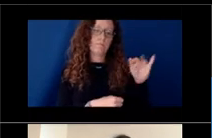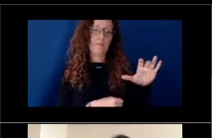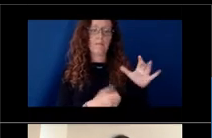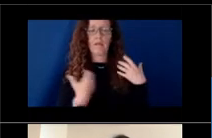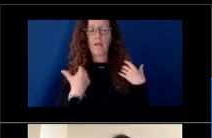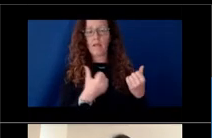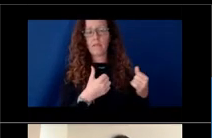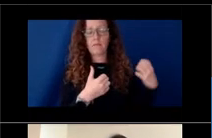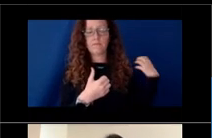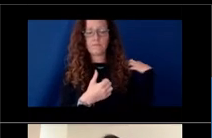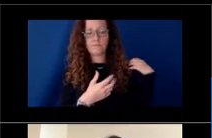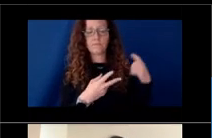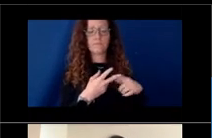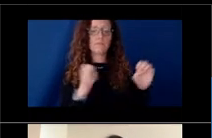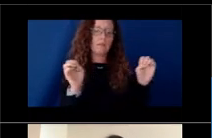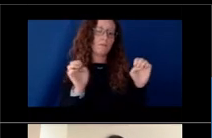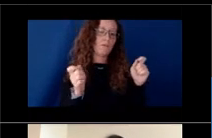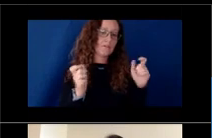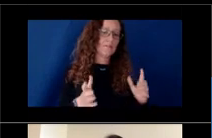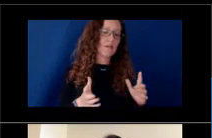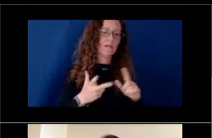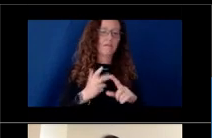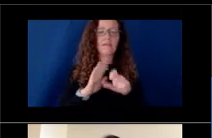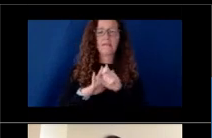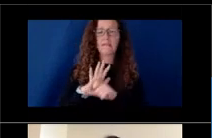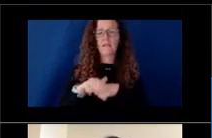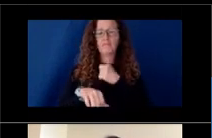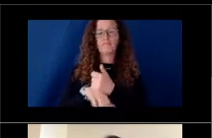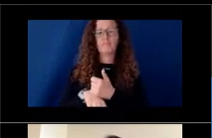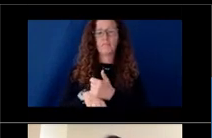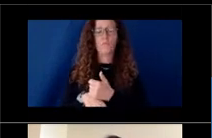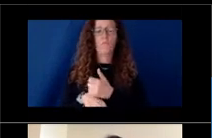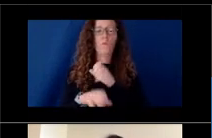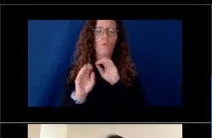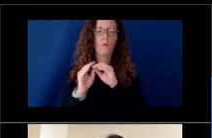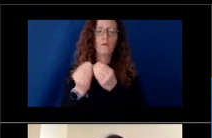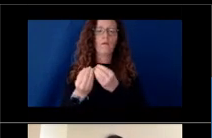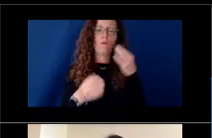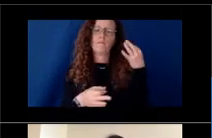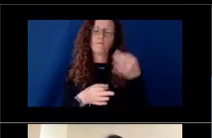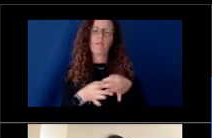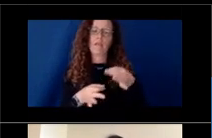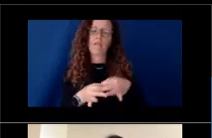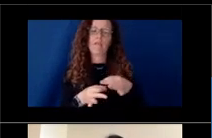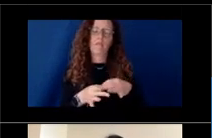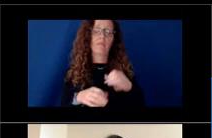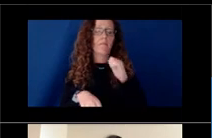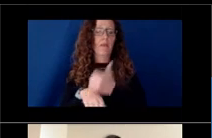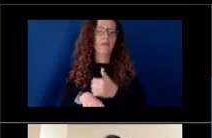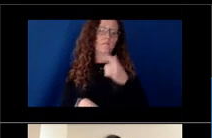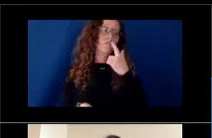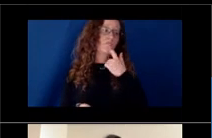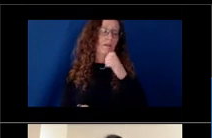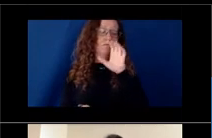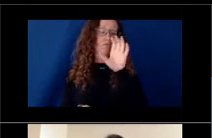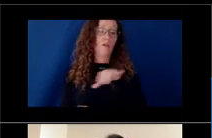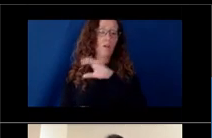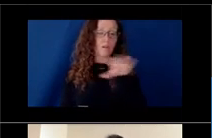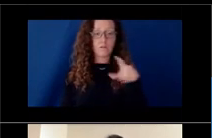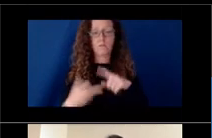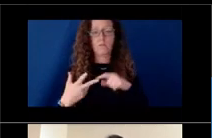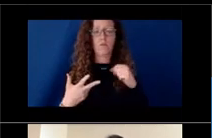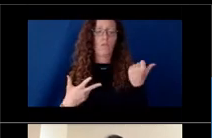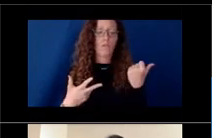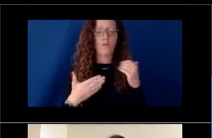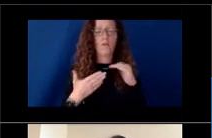faith based organizations, Red Cross, and other other community based organizations. So while this